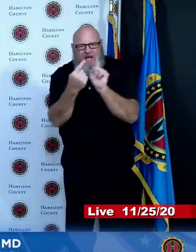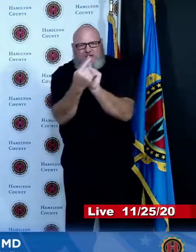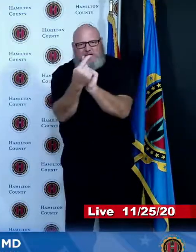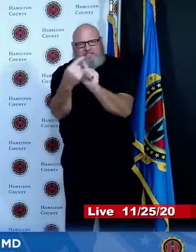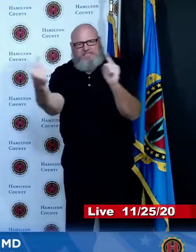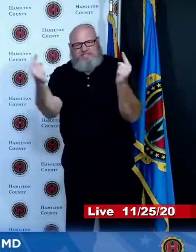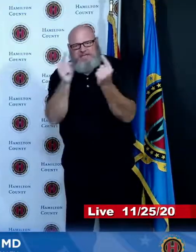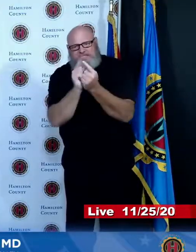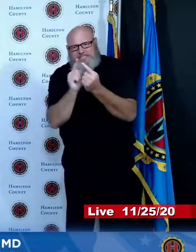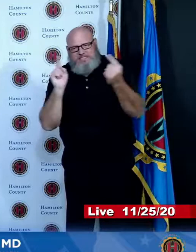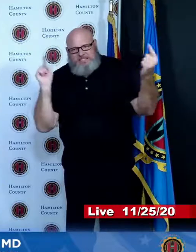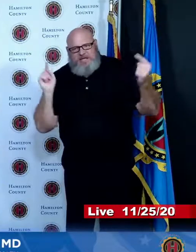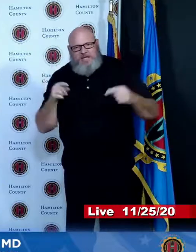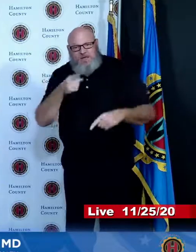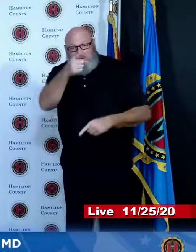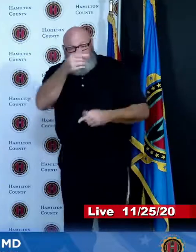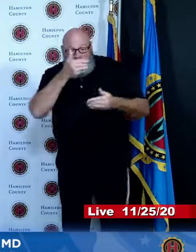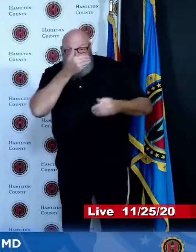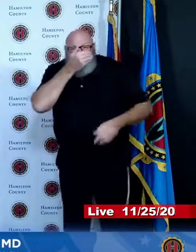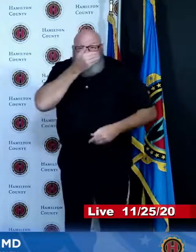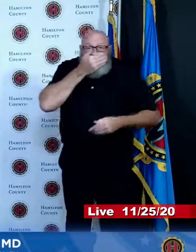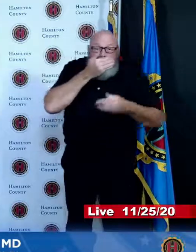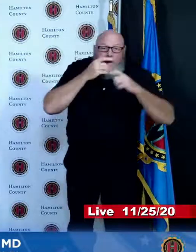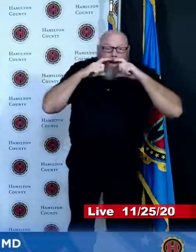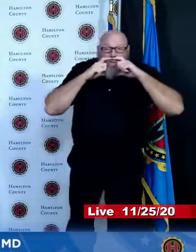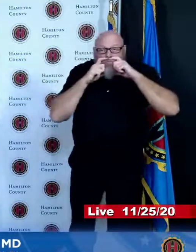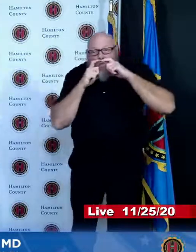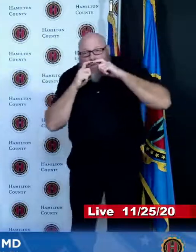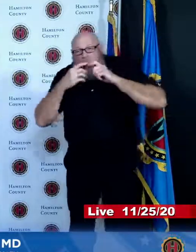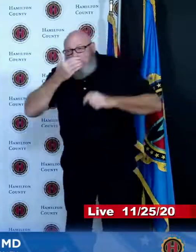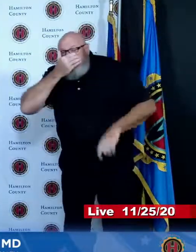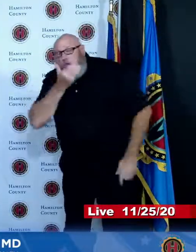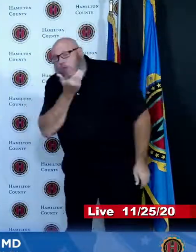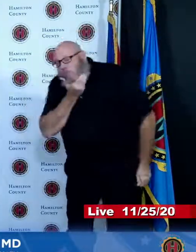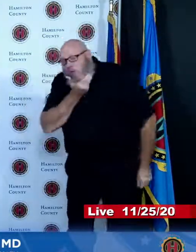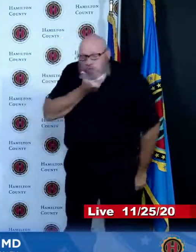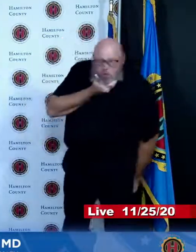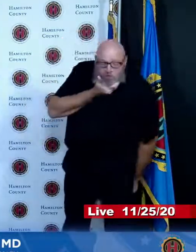down over and cover your chin and it should cover your nose right there's no partial credit for